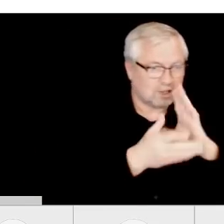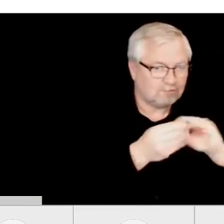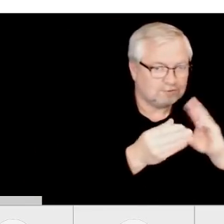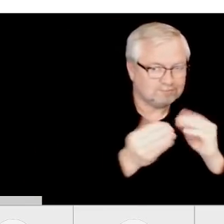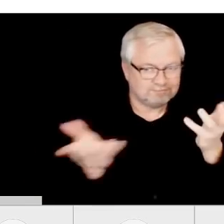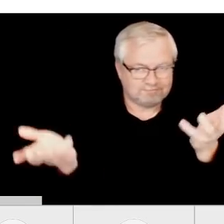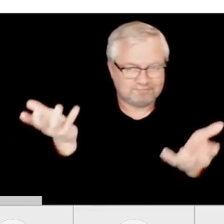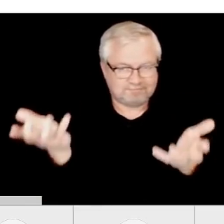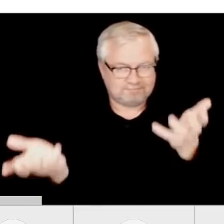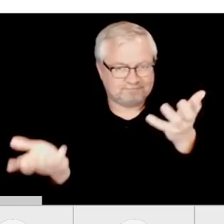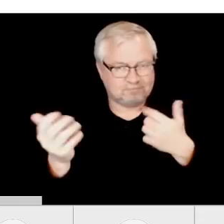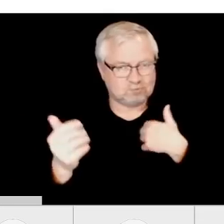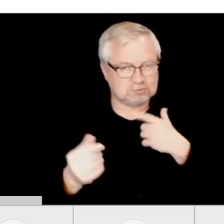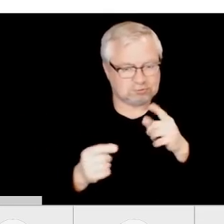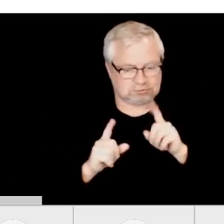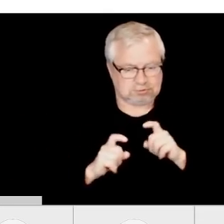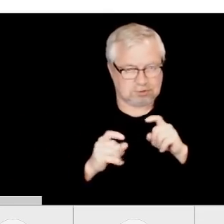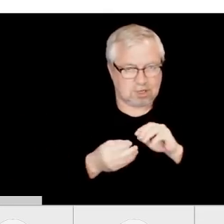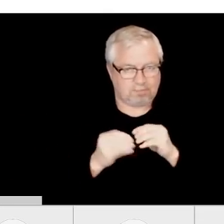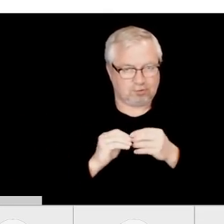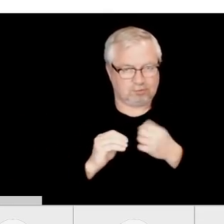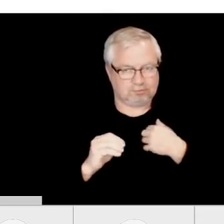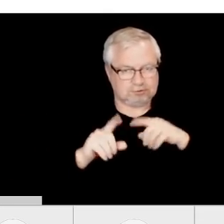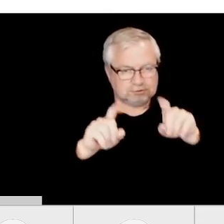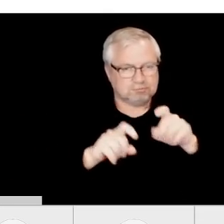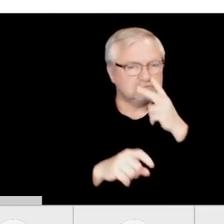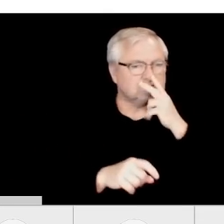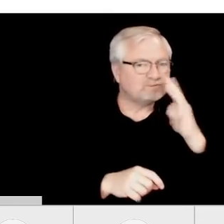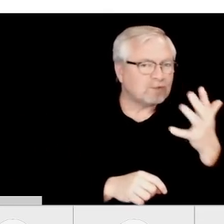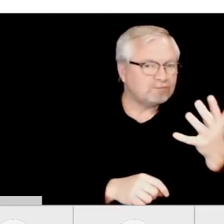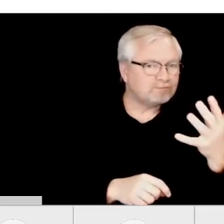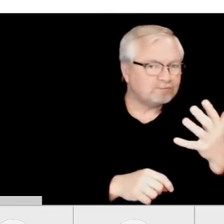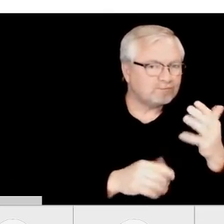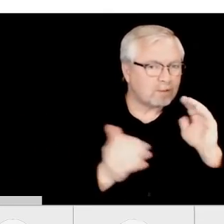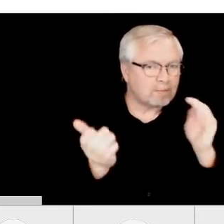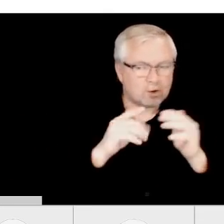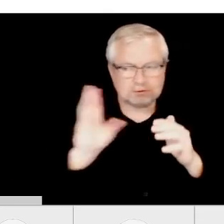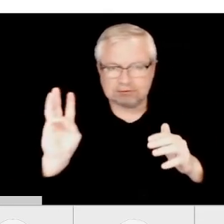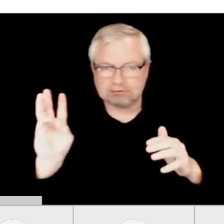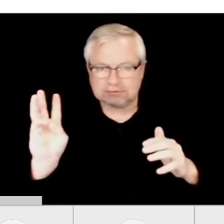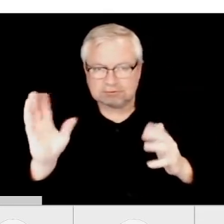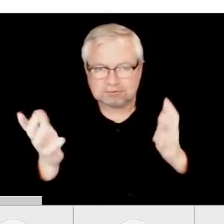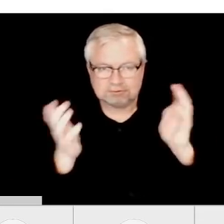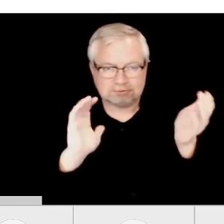Scenario 5 versus Scenario 6 is some notion that if you have additional